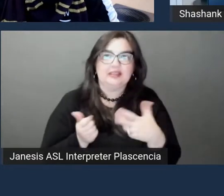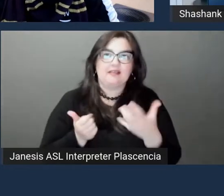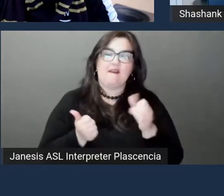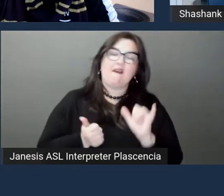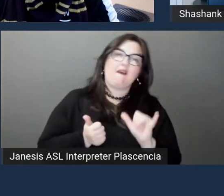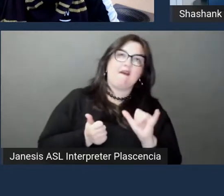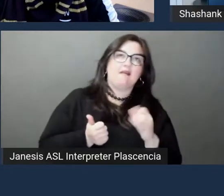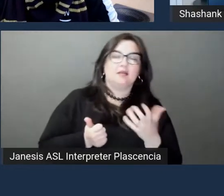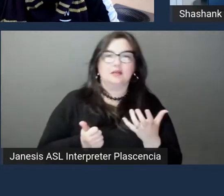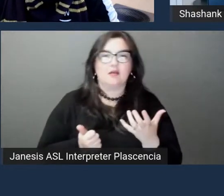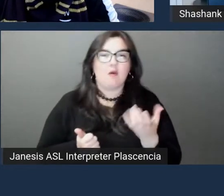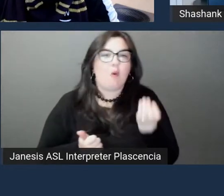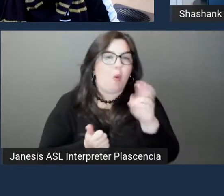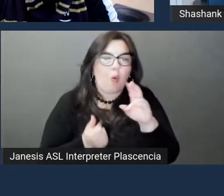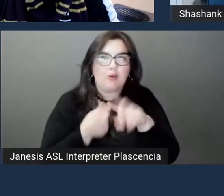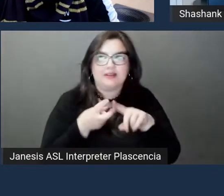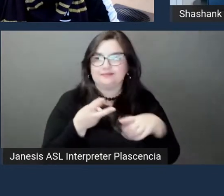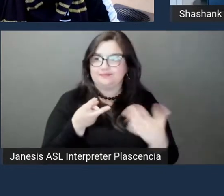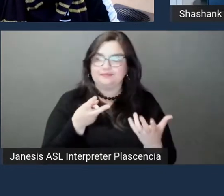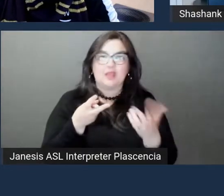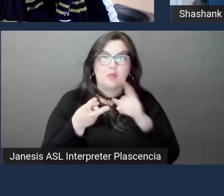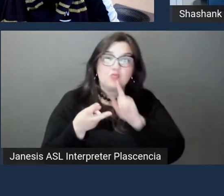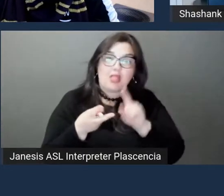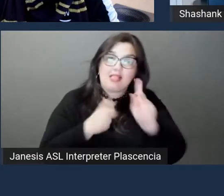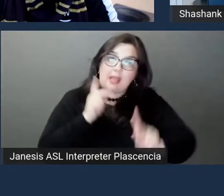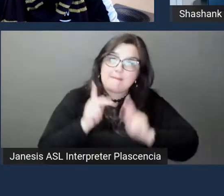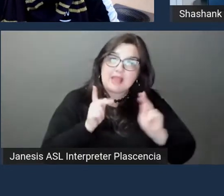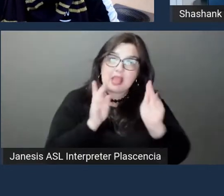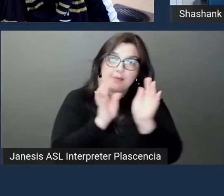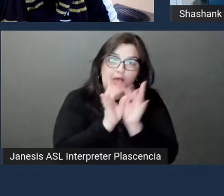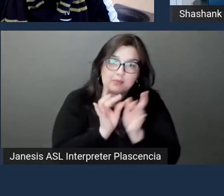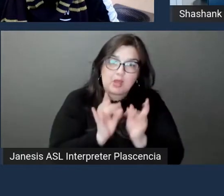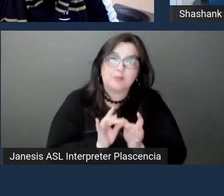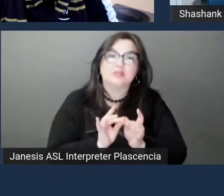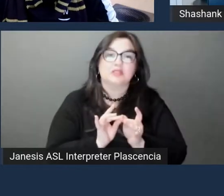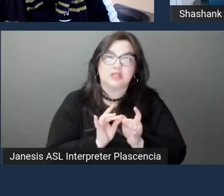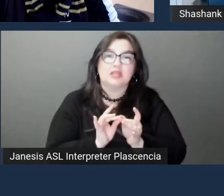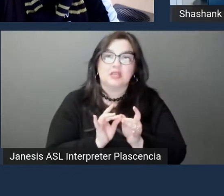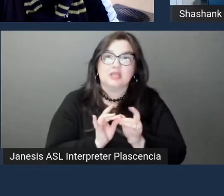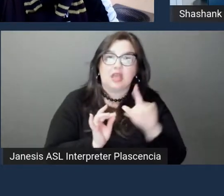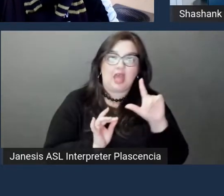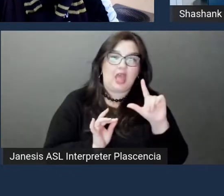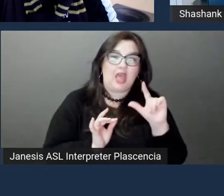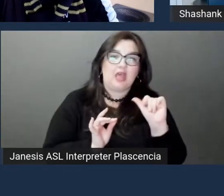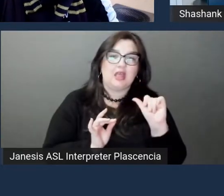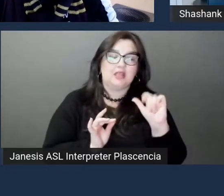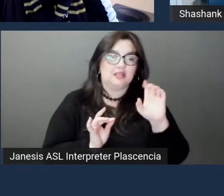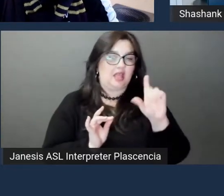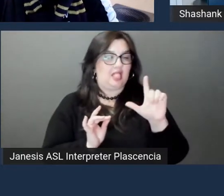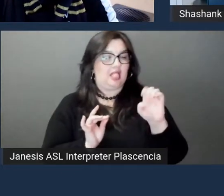Or, so people are mentioning the legacy applications, people are mentioning the ERP application.